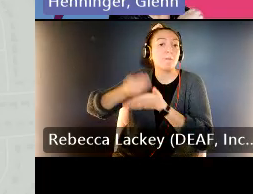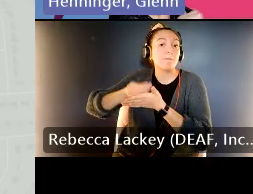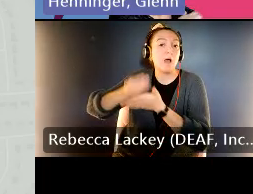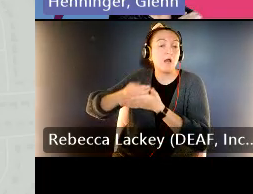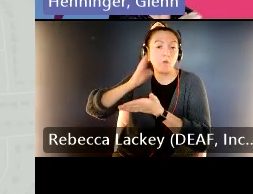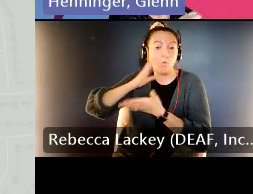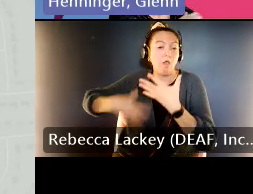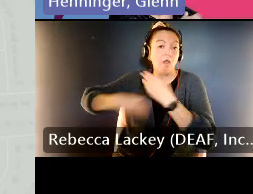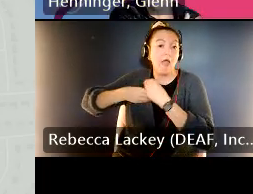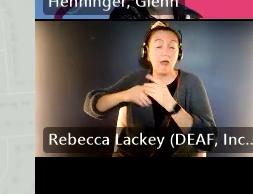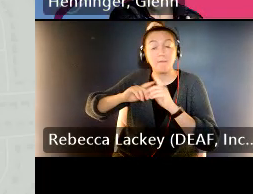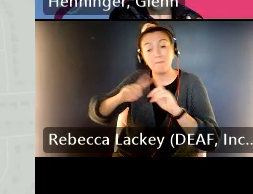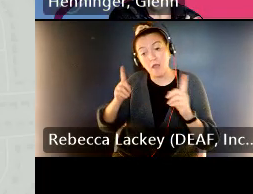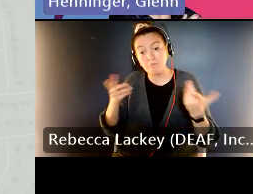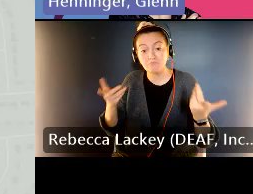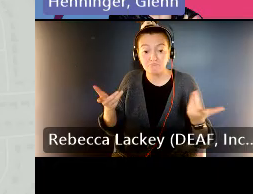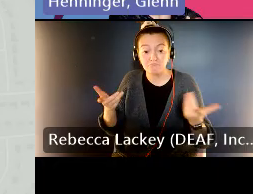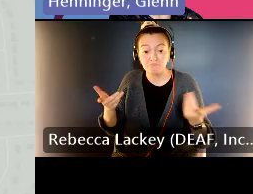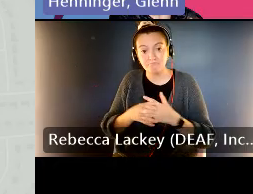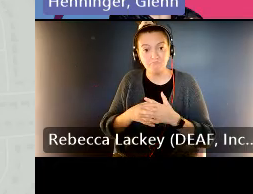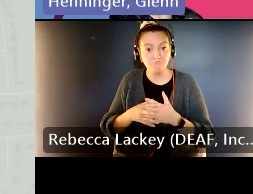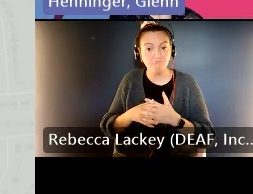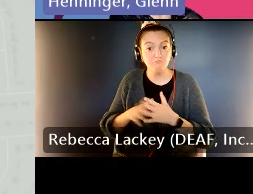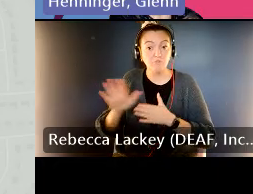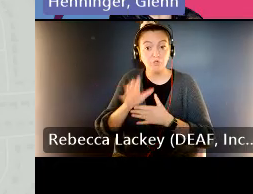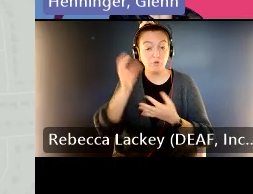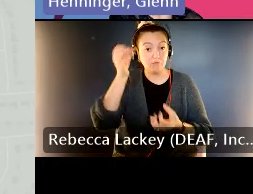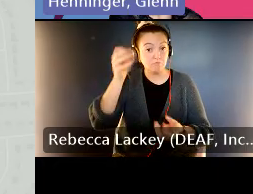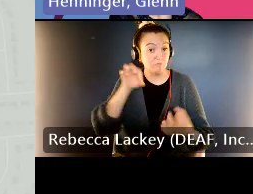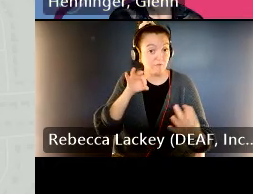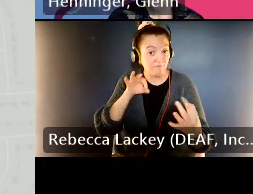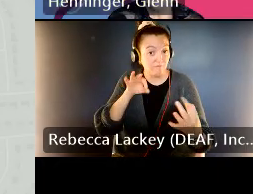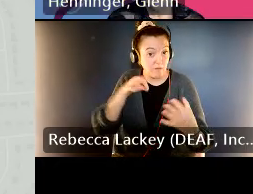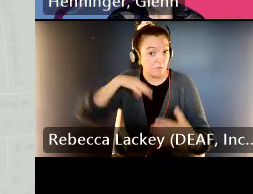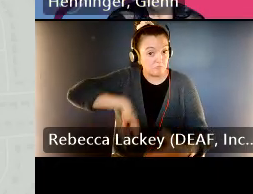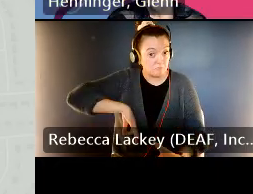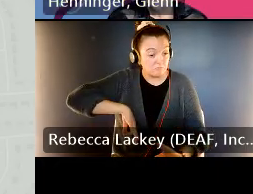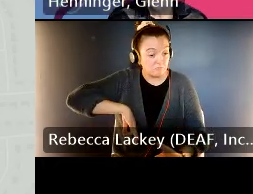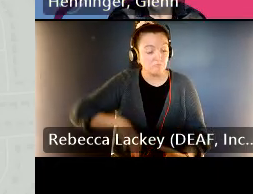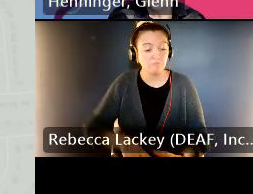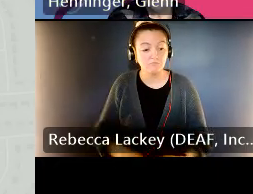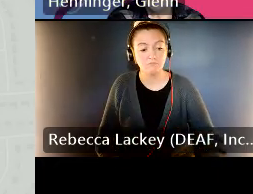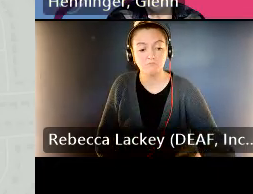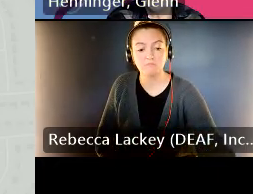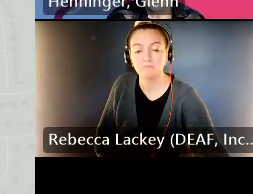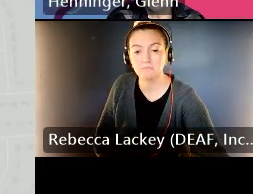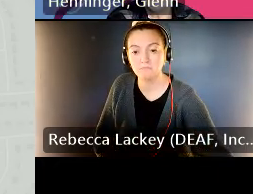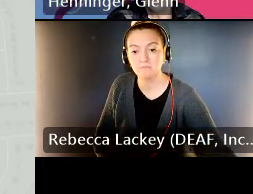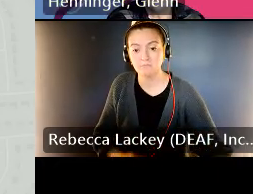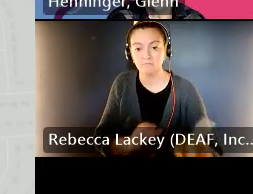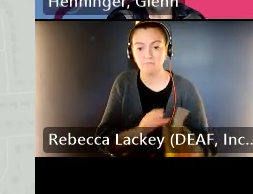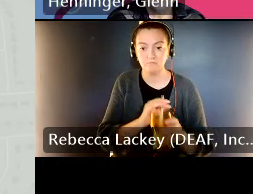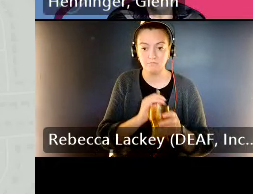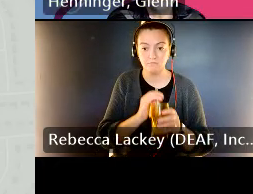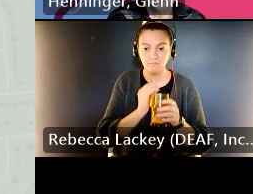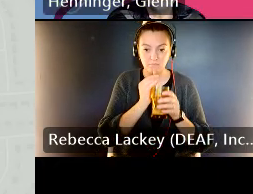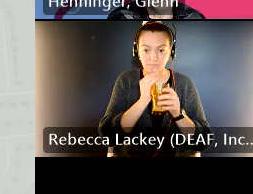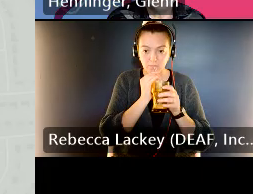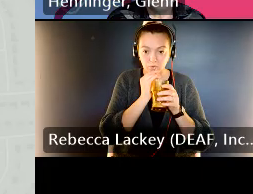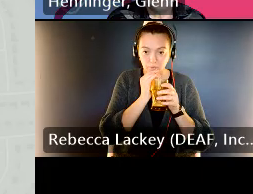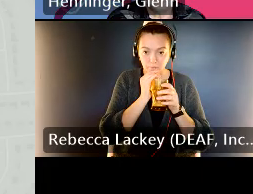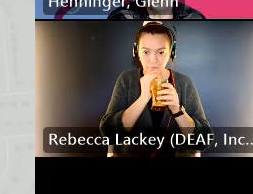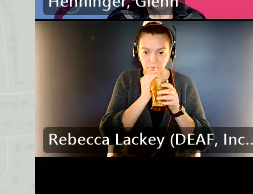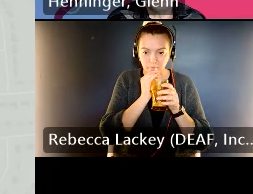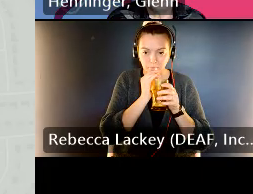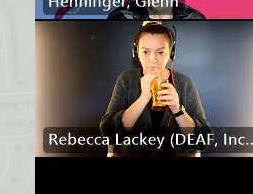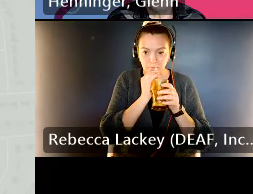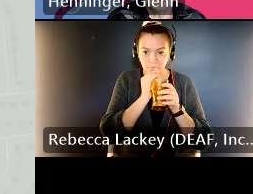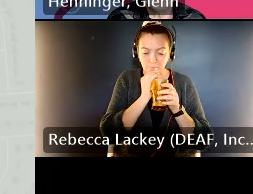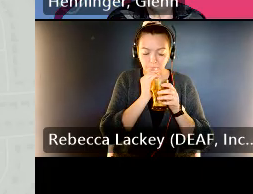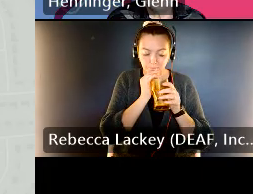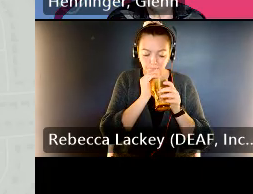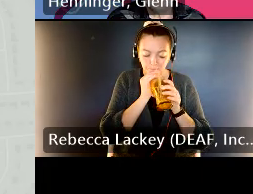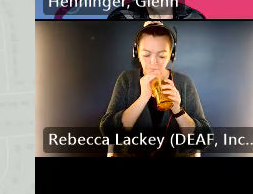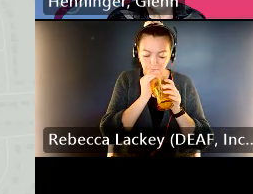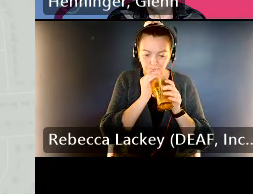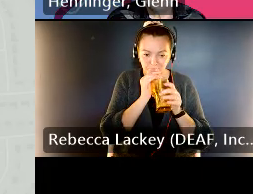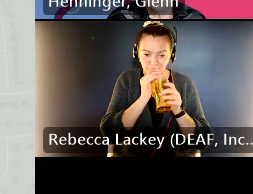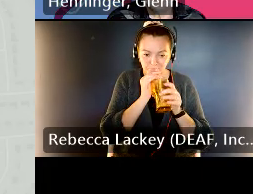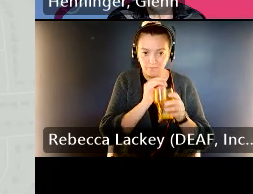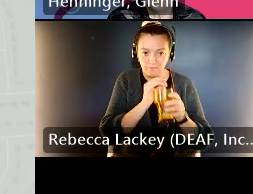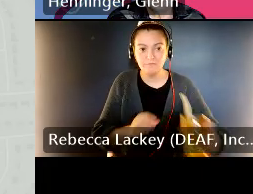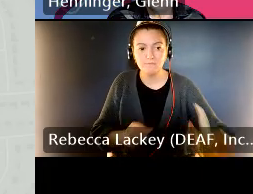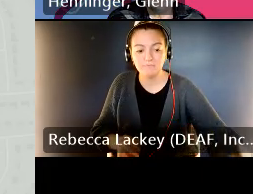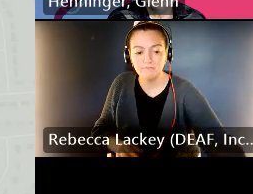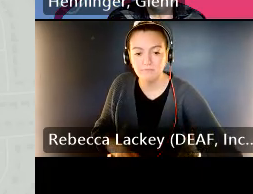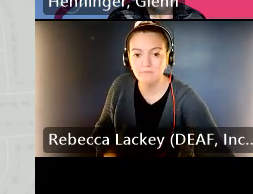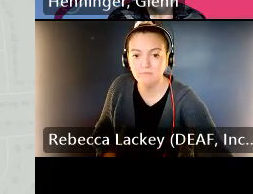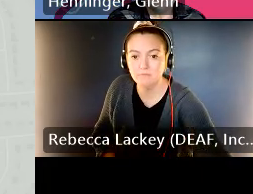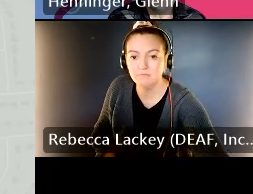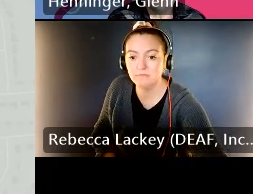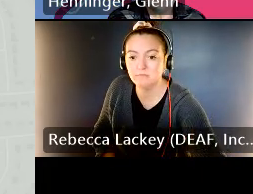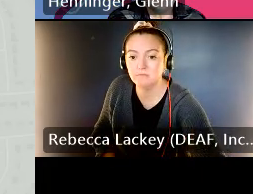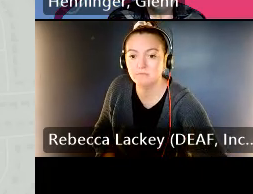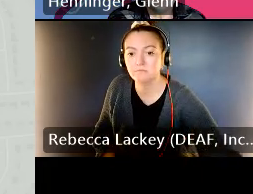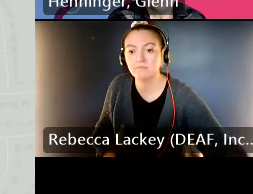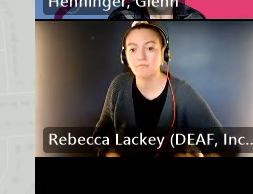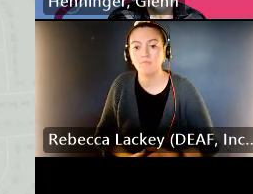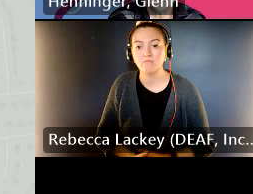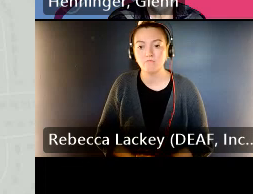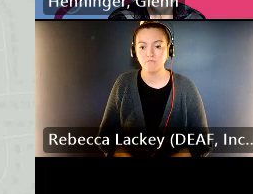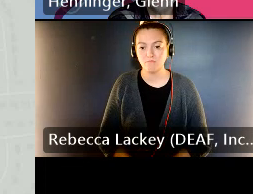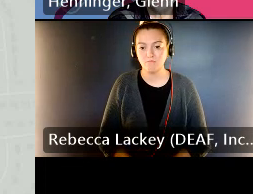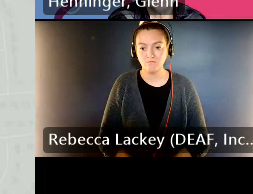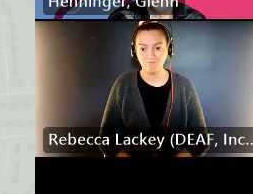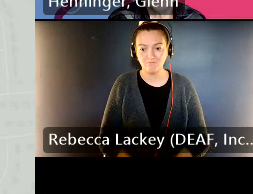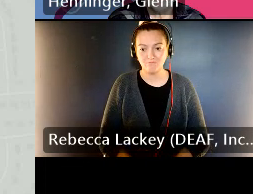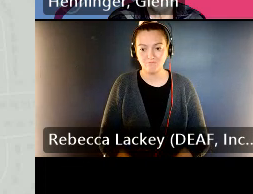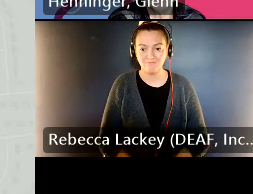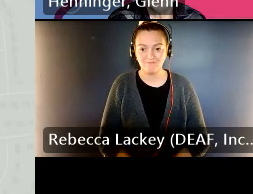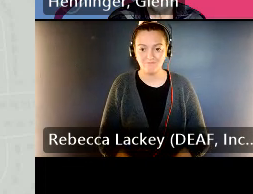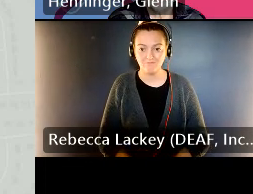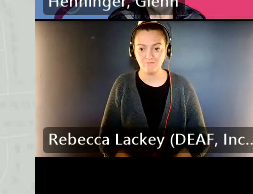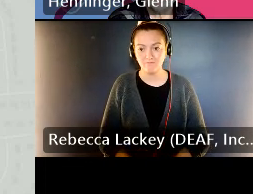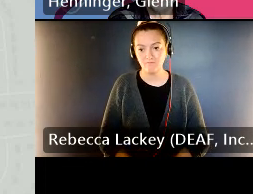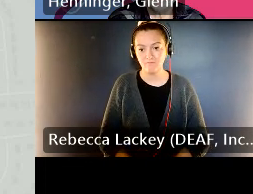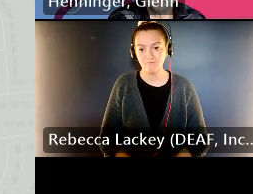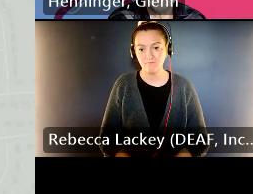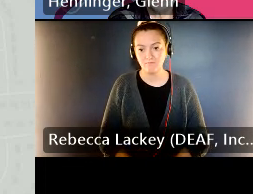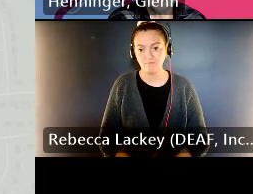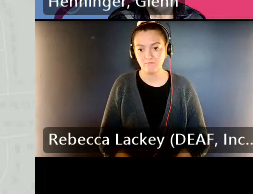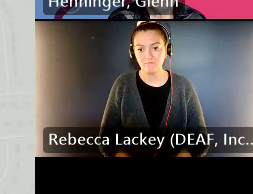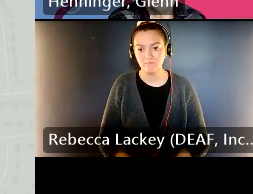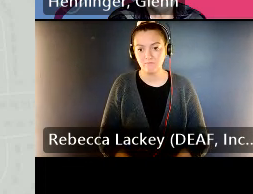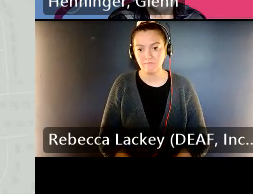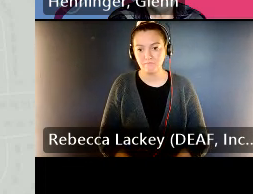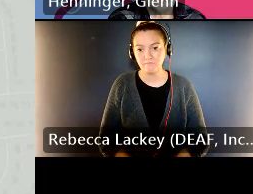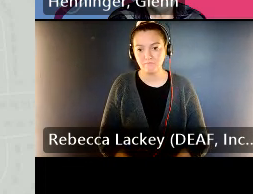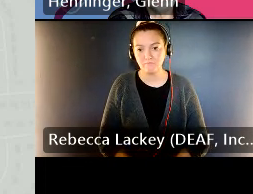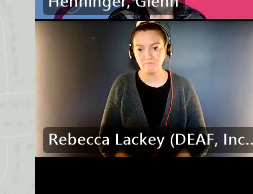So your input there would be useful from Tailway.